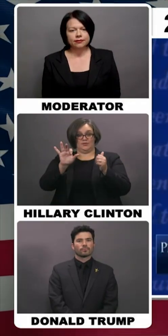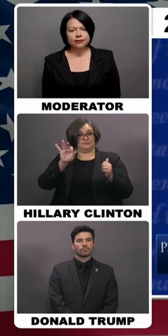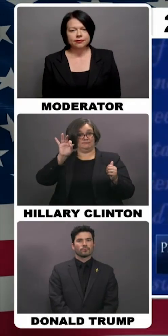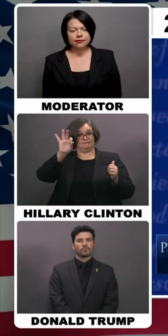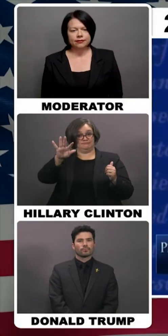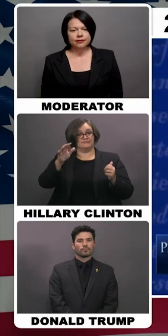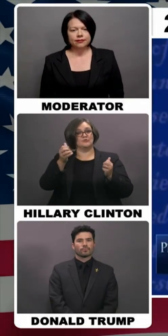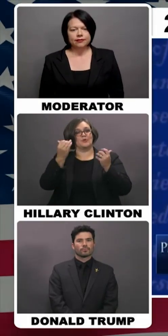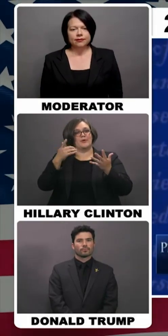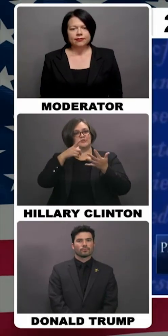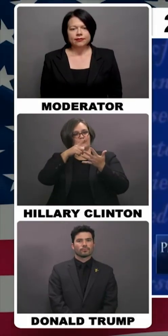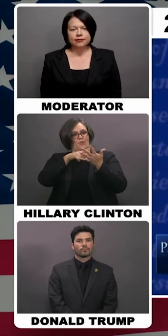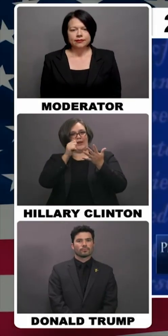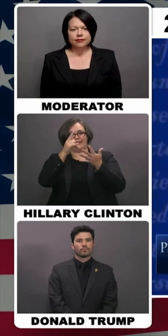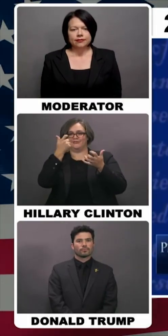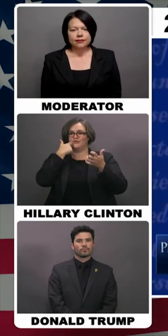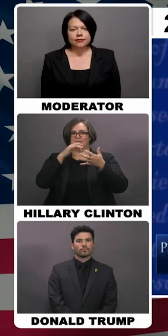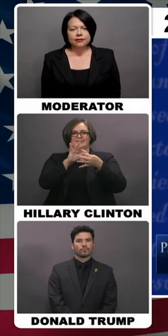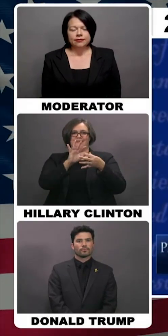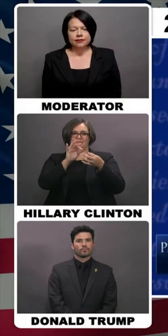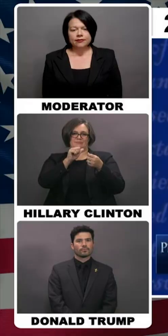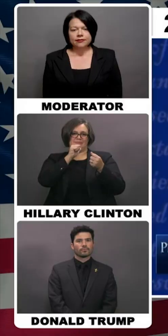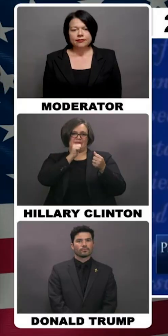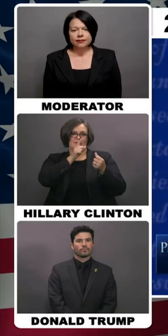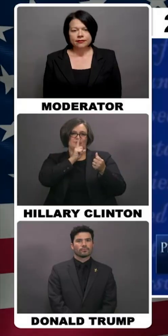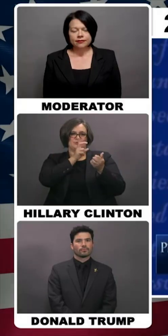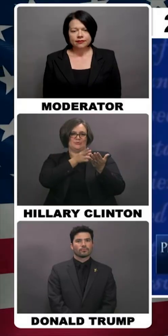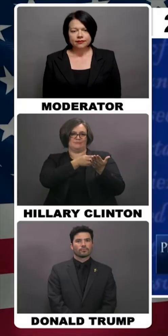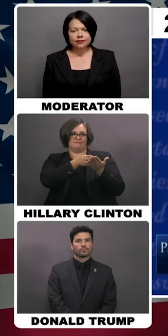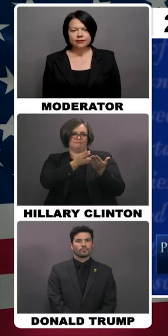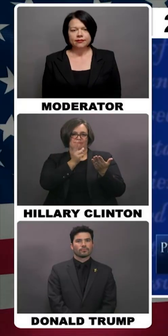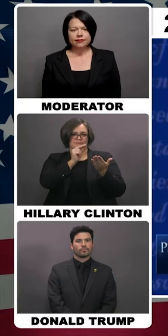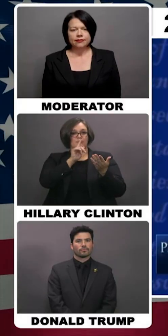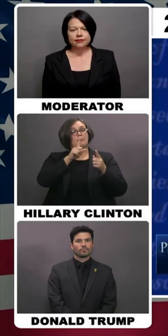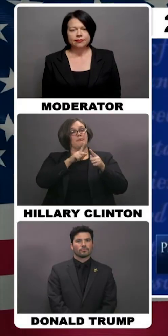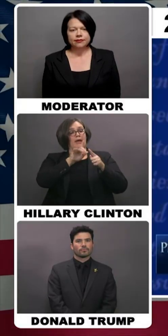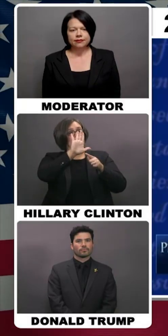what he's just said is not right, but he gets to run his campaign any way he chooses.